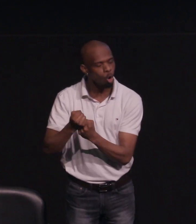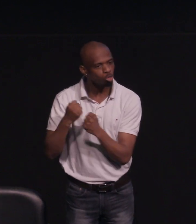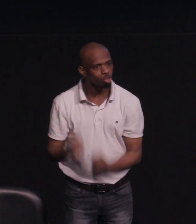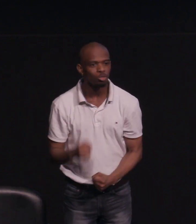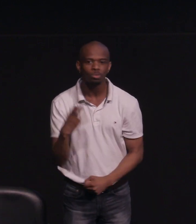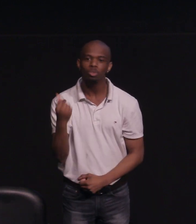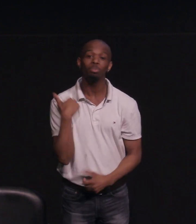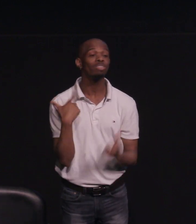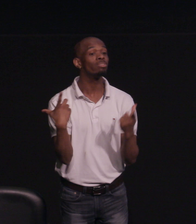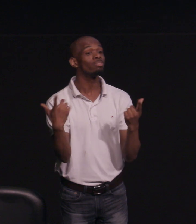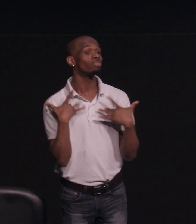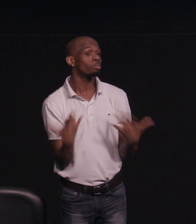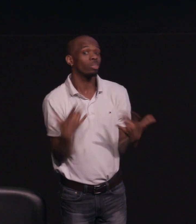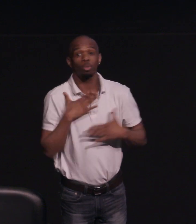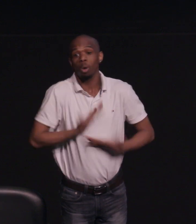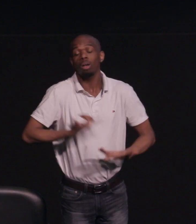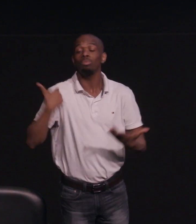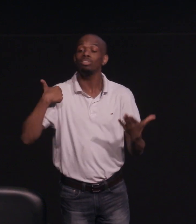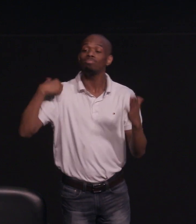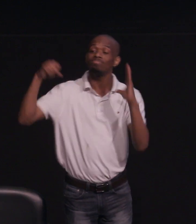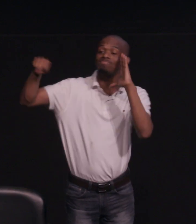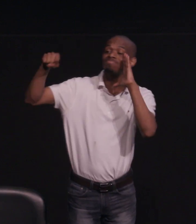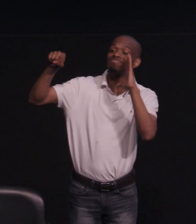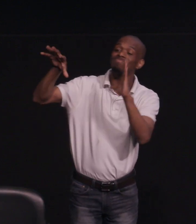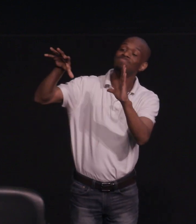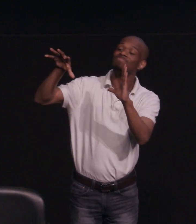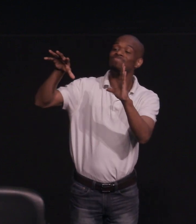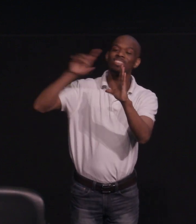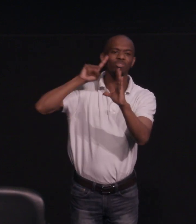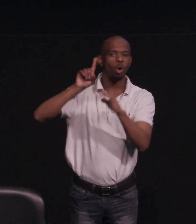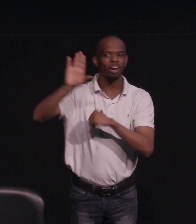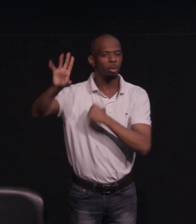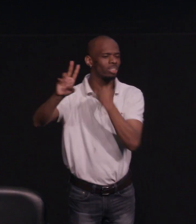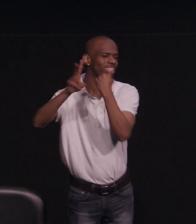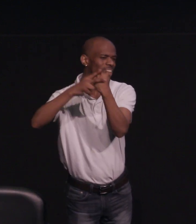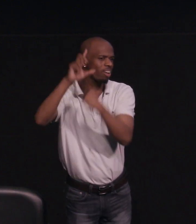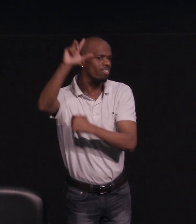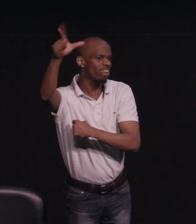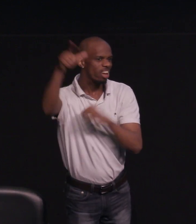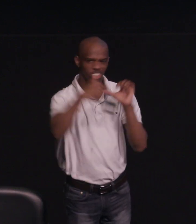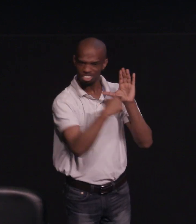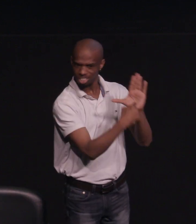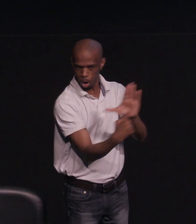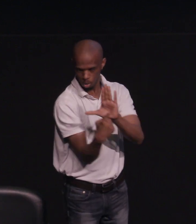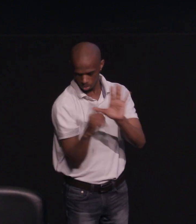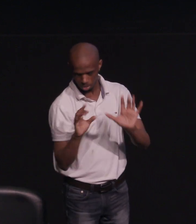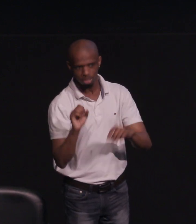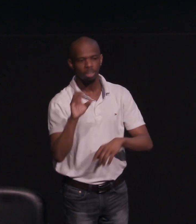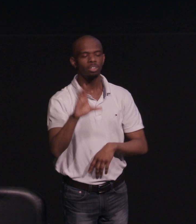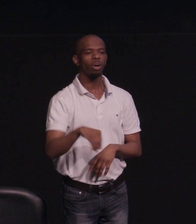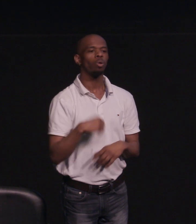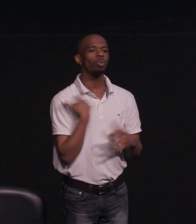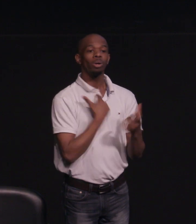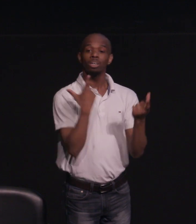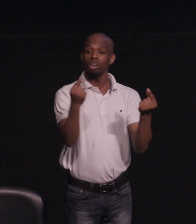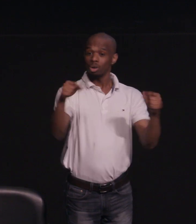you know, so that he has these archives and we just have been collaborating for the longest time. But we did this version of the song